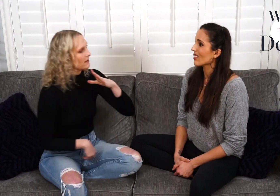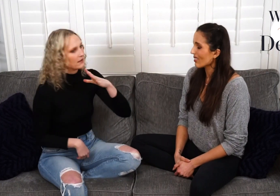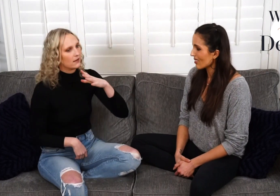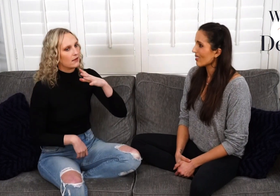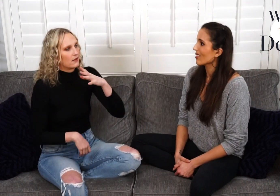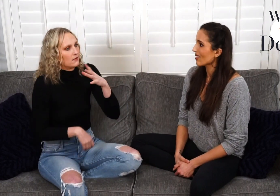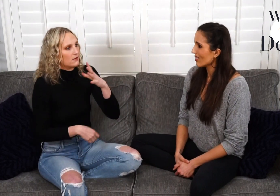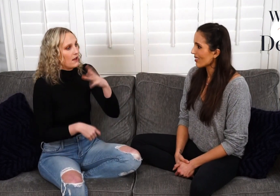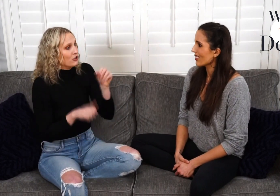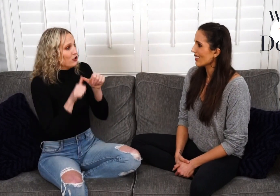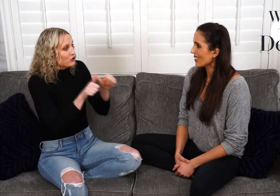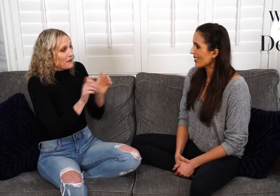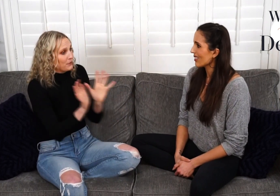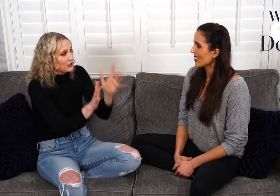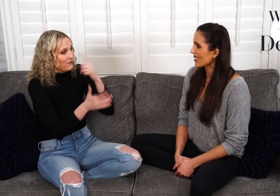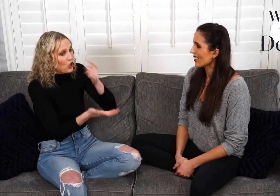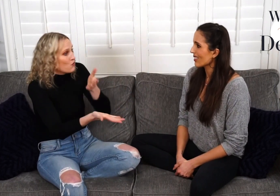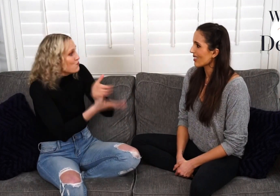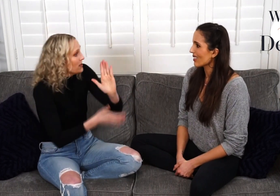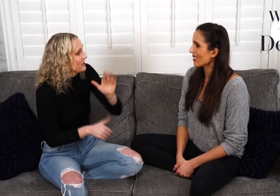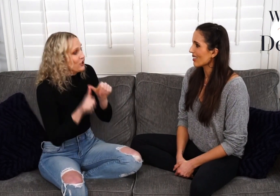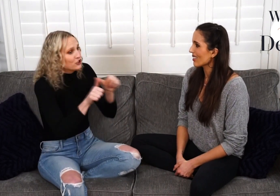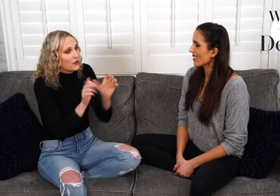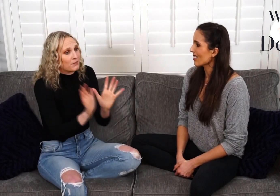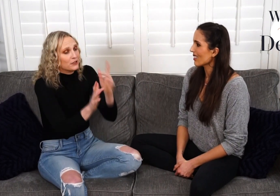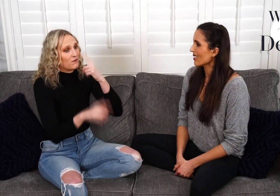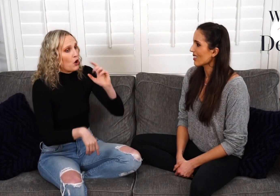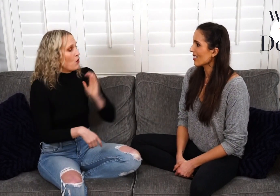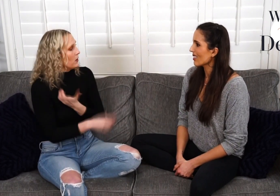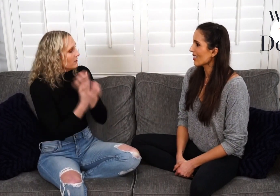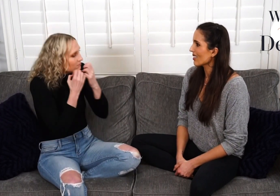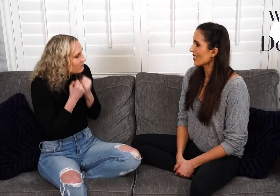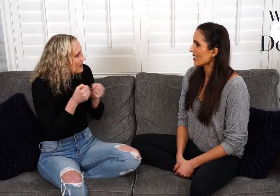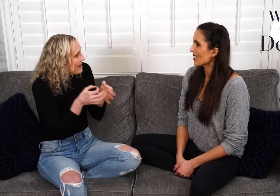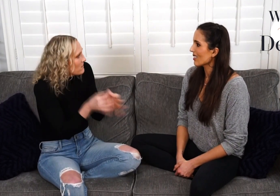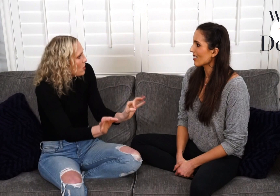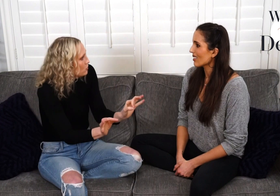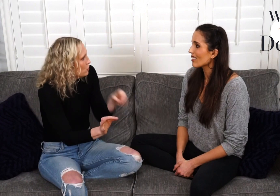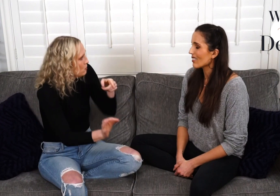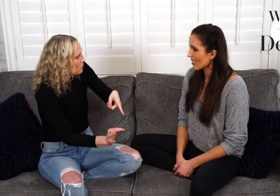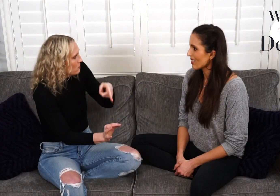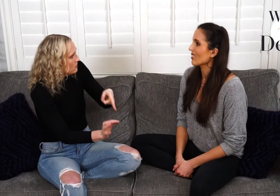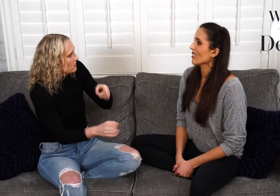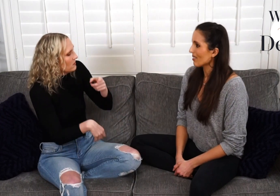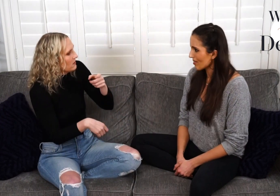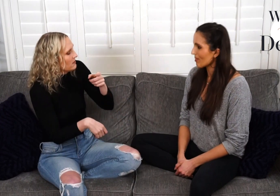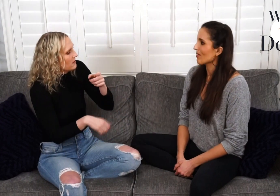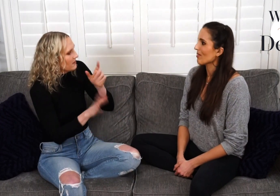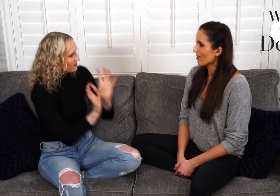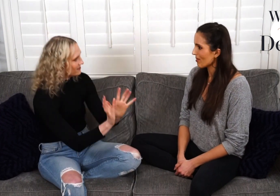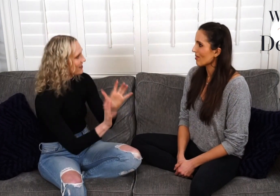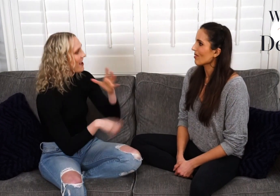community and continuing to strive for our rights and push to preserve our language and